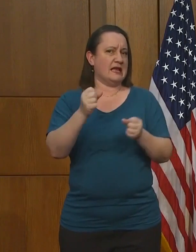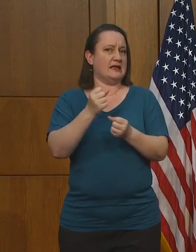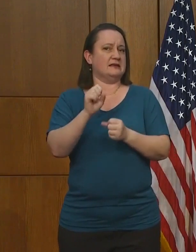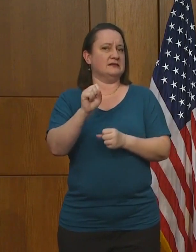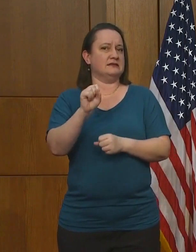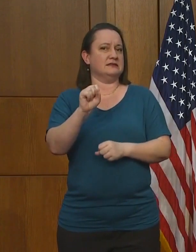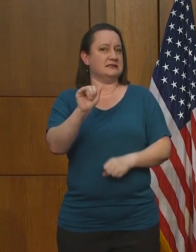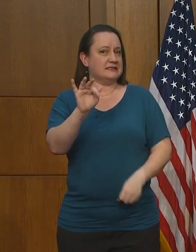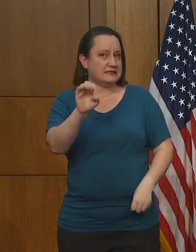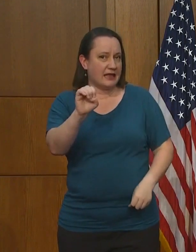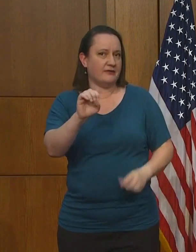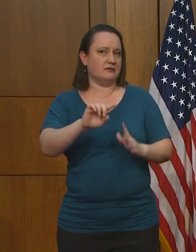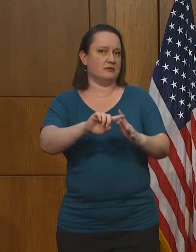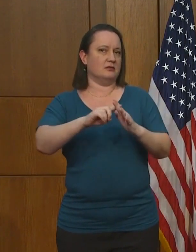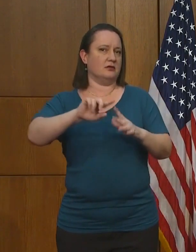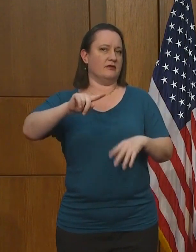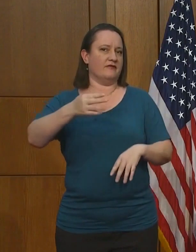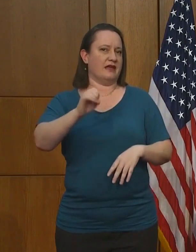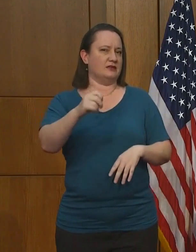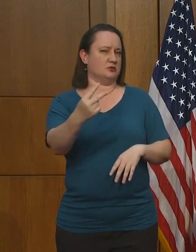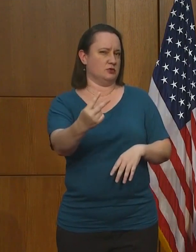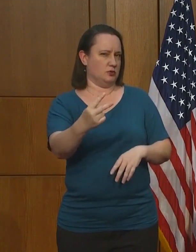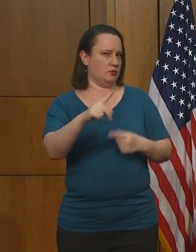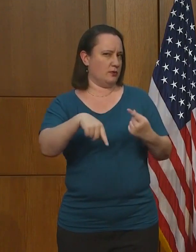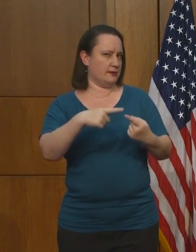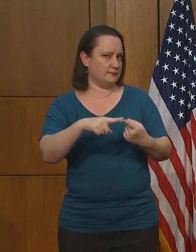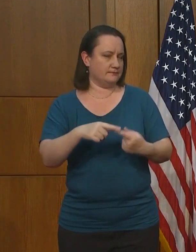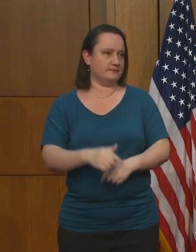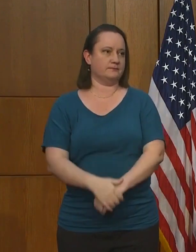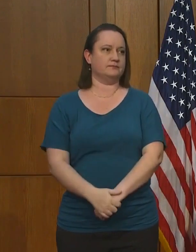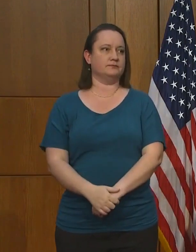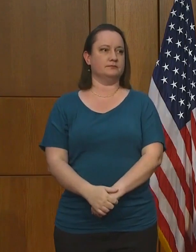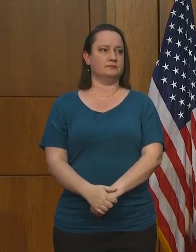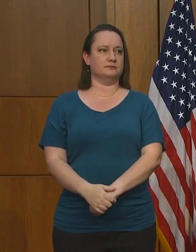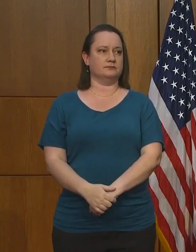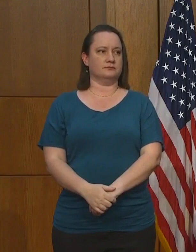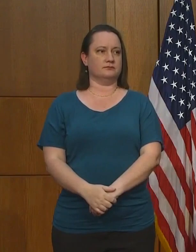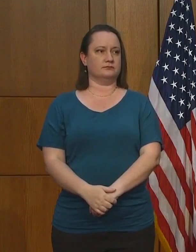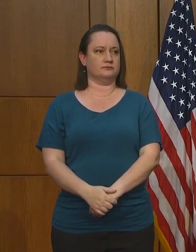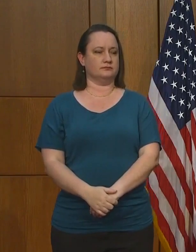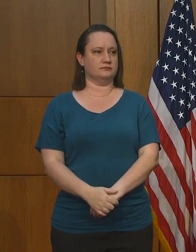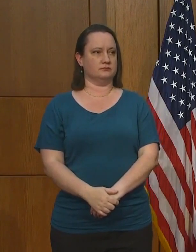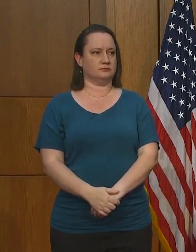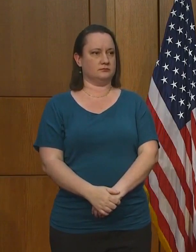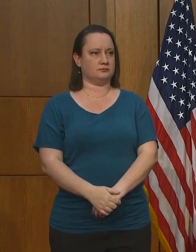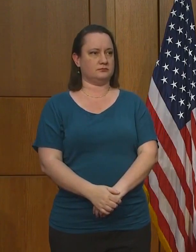THINK A VIRGINIA CAN SAFELY